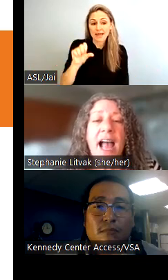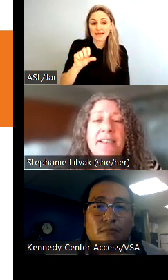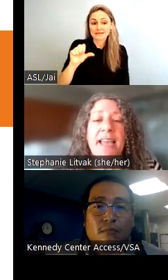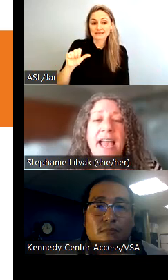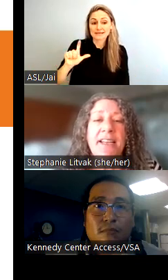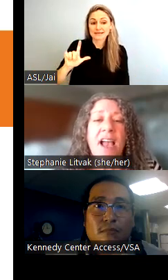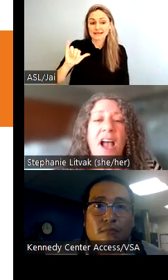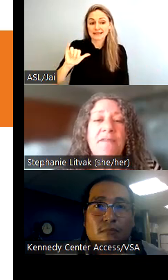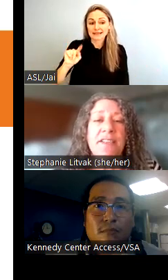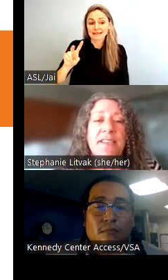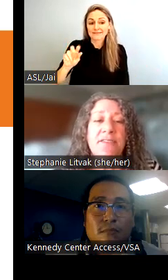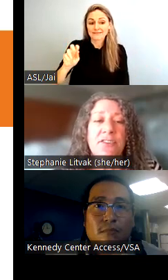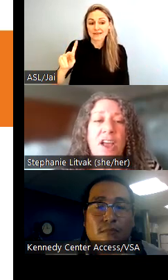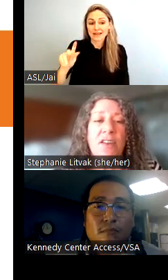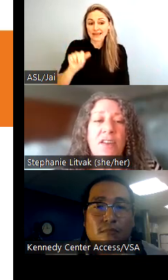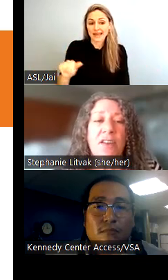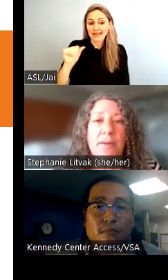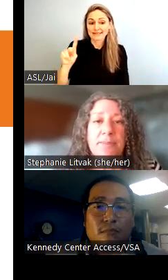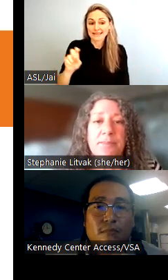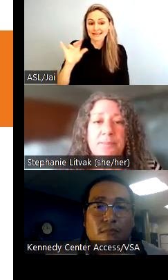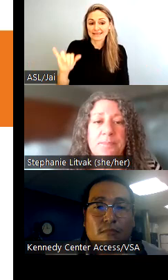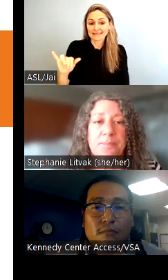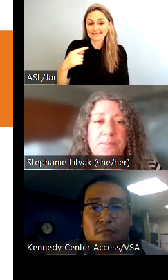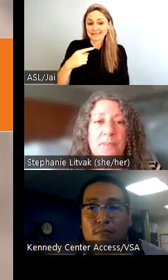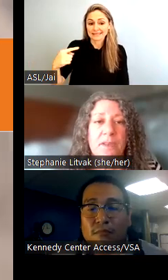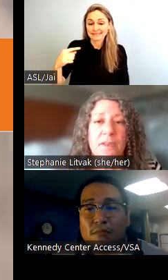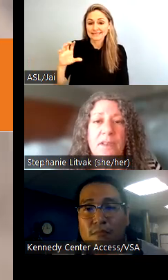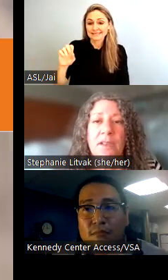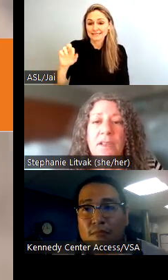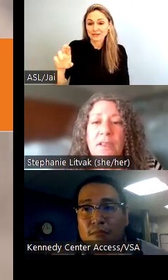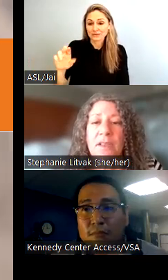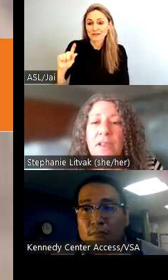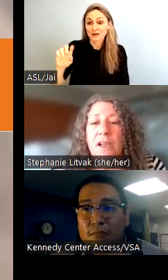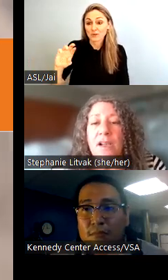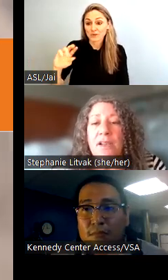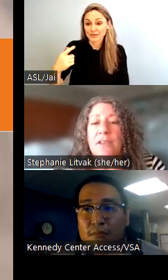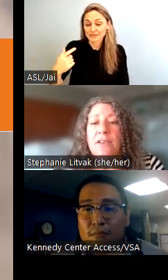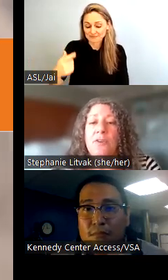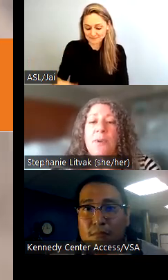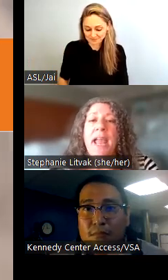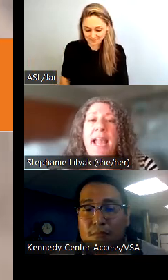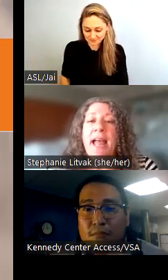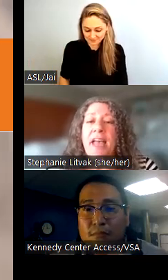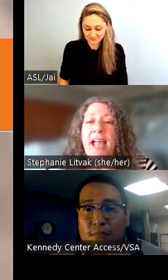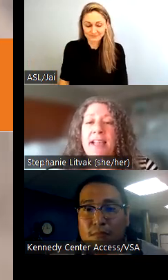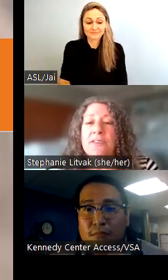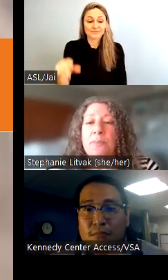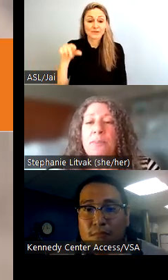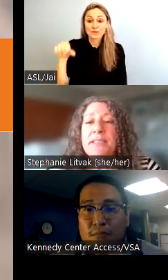at sslitvak@kennedycenter.org. Q and A at the end.